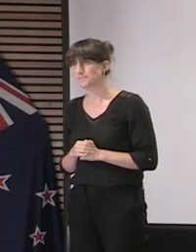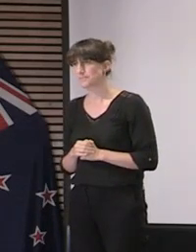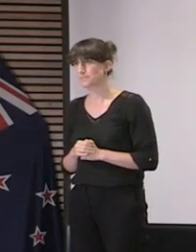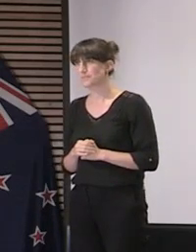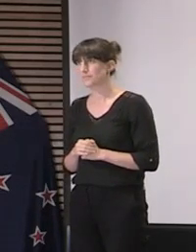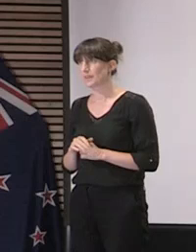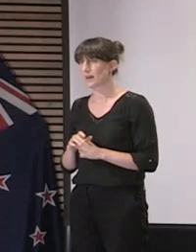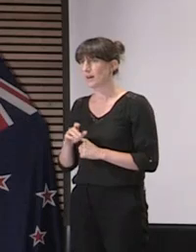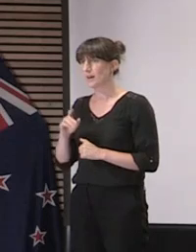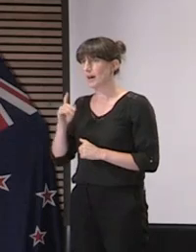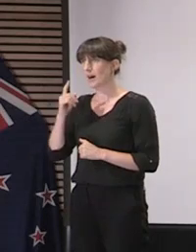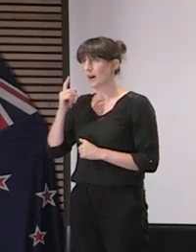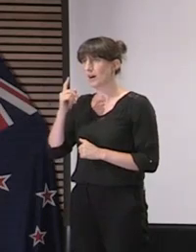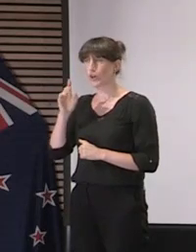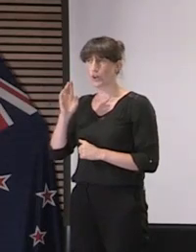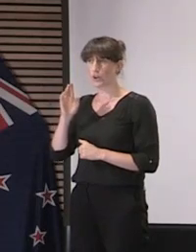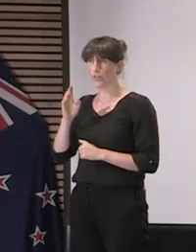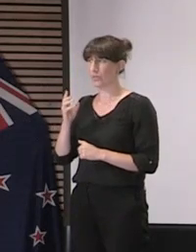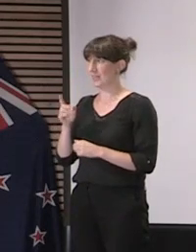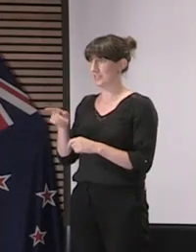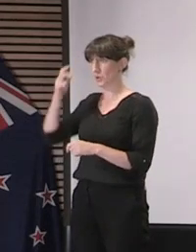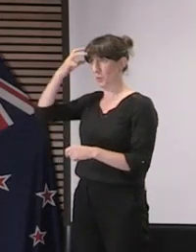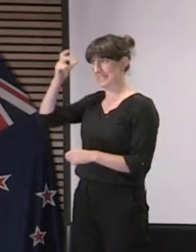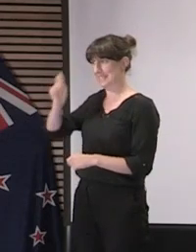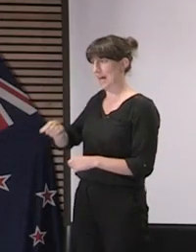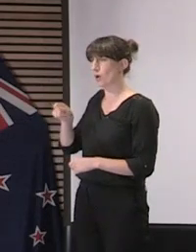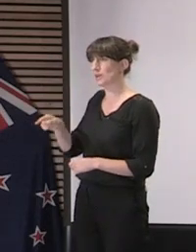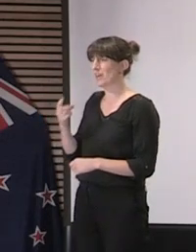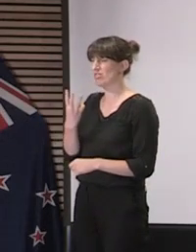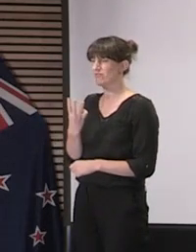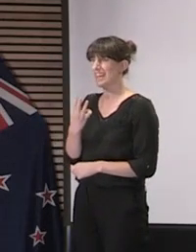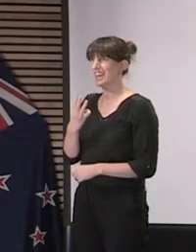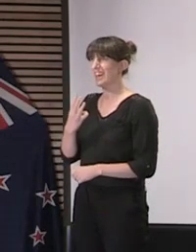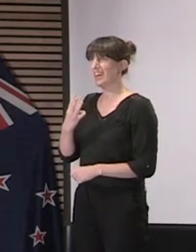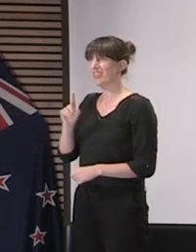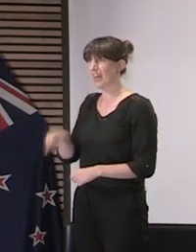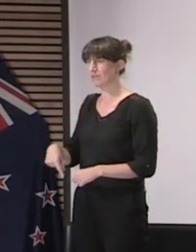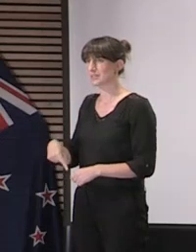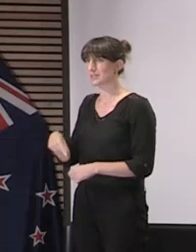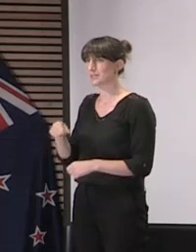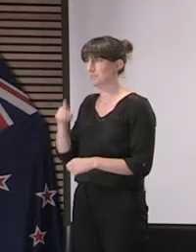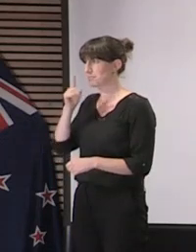provided to people, we heard